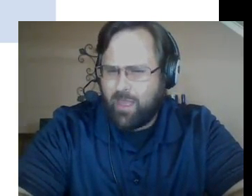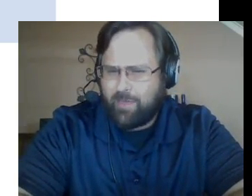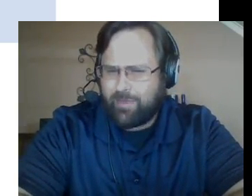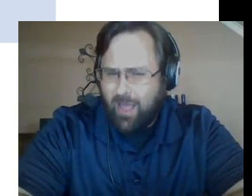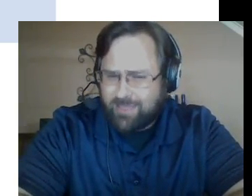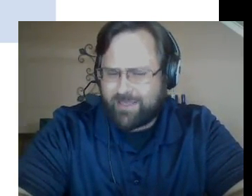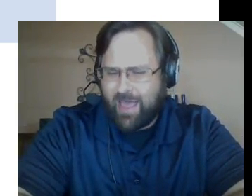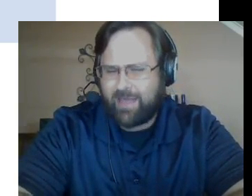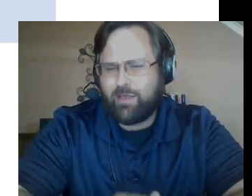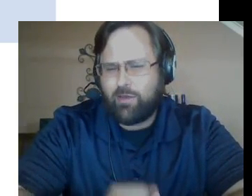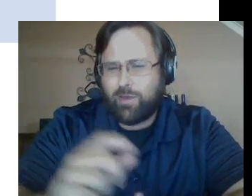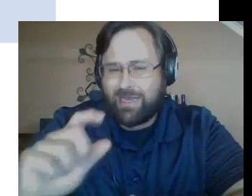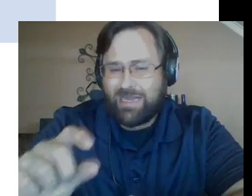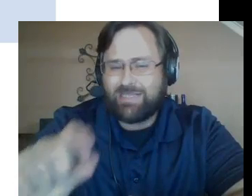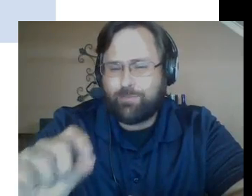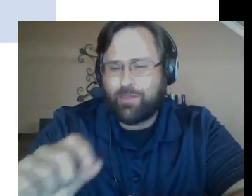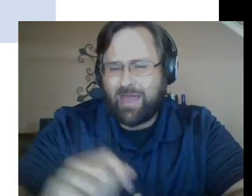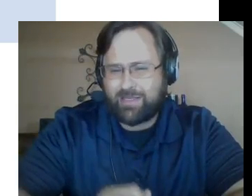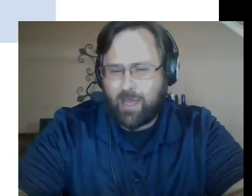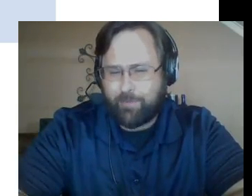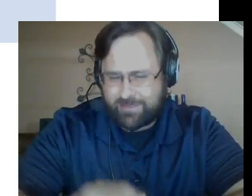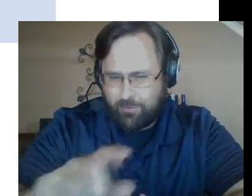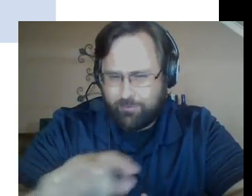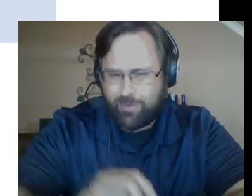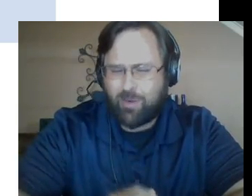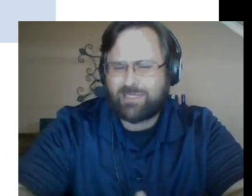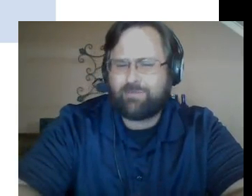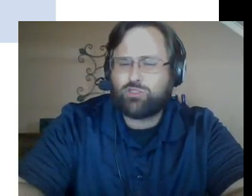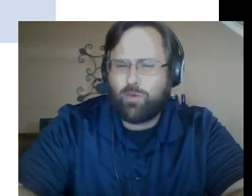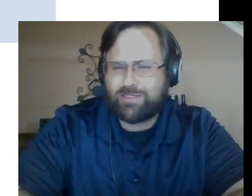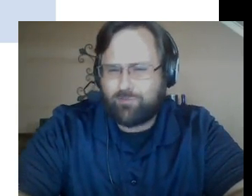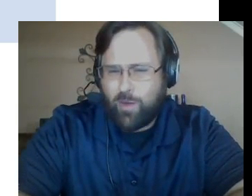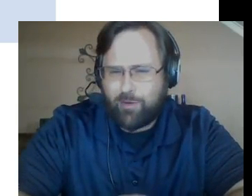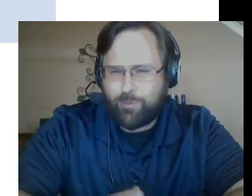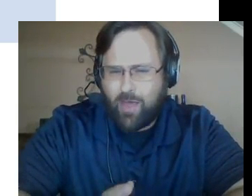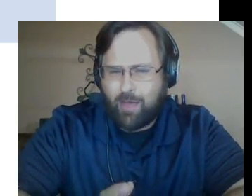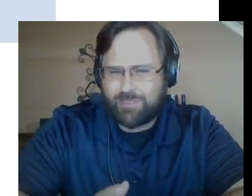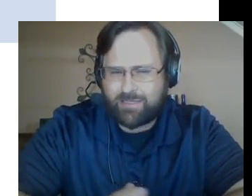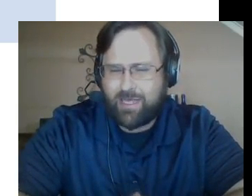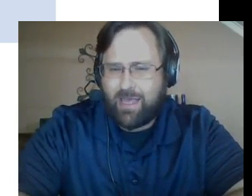and because of that we're going to need to put that in the topic so we don't actually have a choice of where to put the object